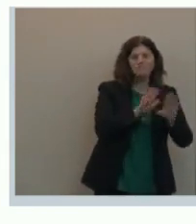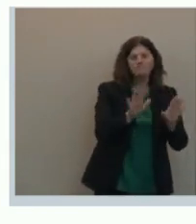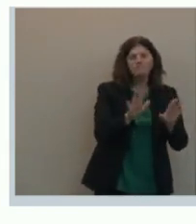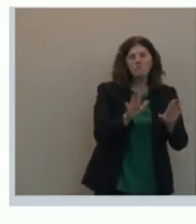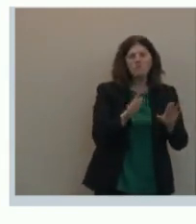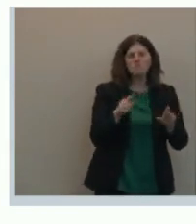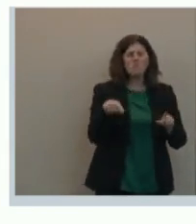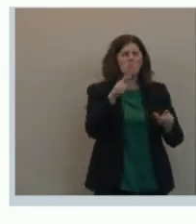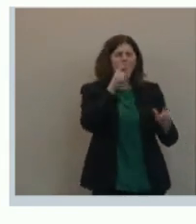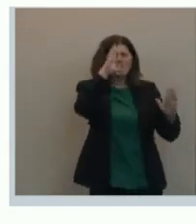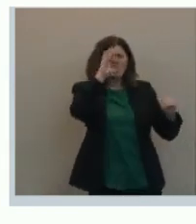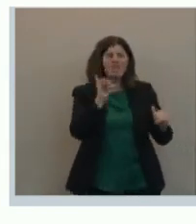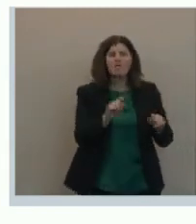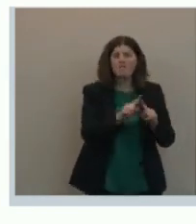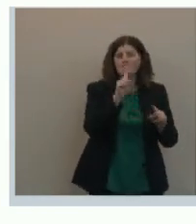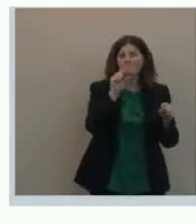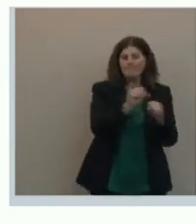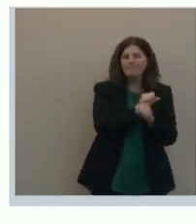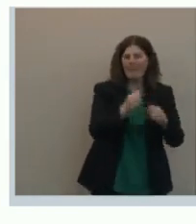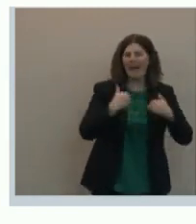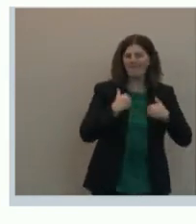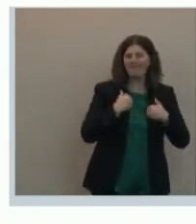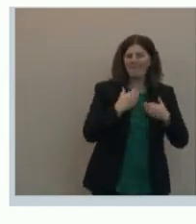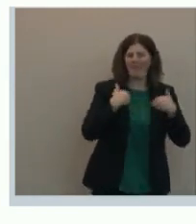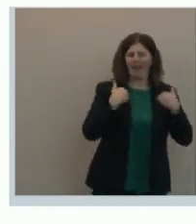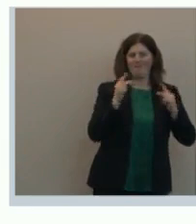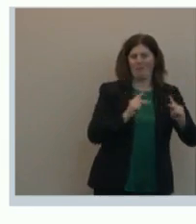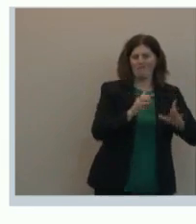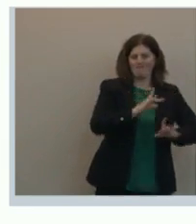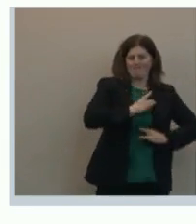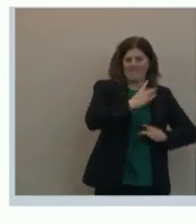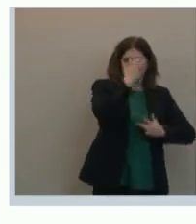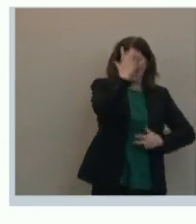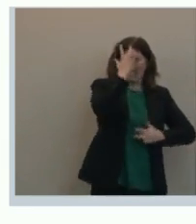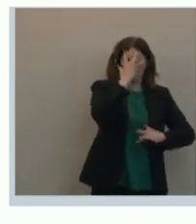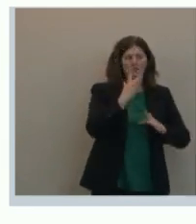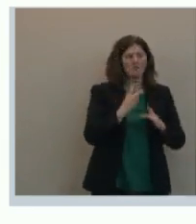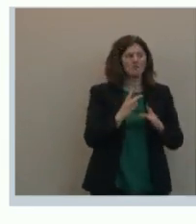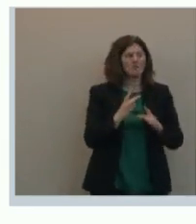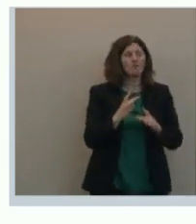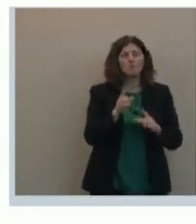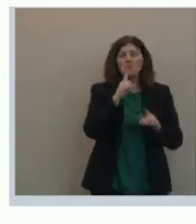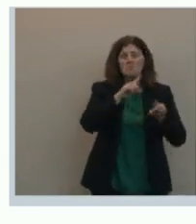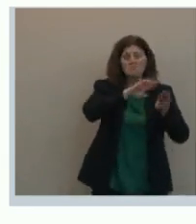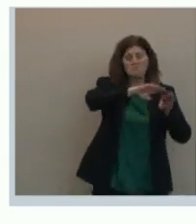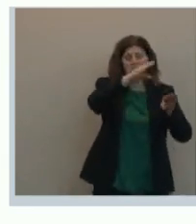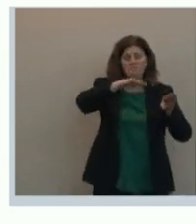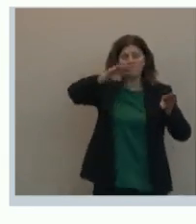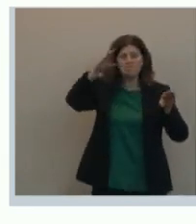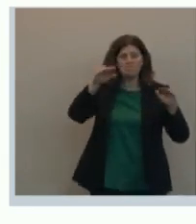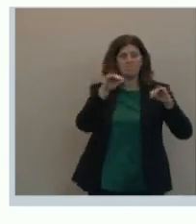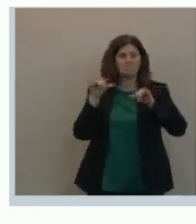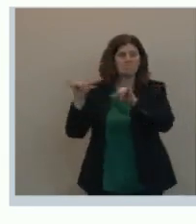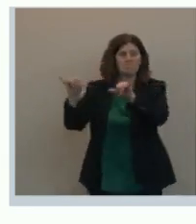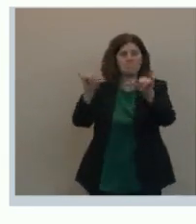NUMBER ONE IS THAT AT FIRST, PEOPLE WERE VERY SURPRISED THAT YOUNGER PEOPLE WERE GETTING COVID INFECTIONS.